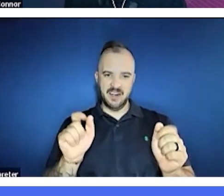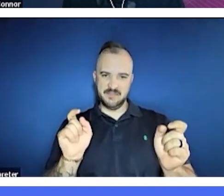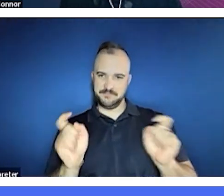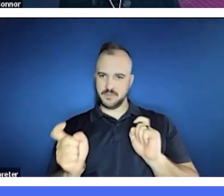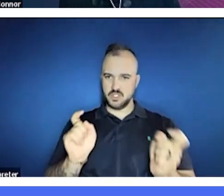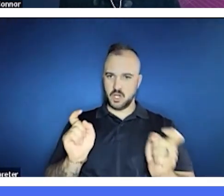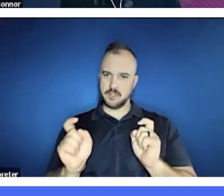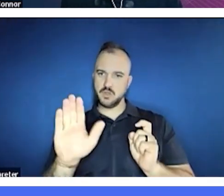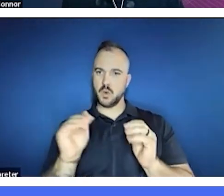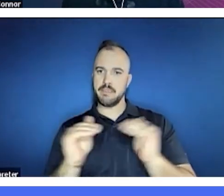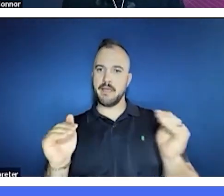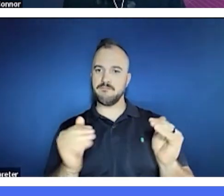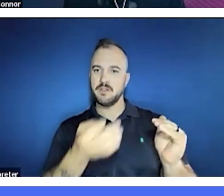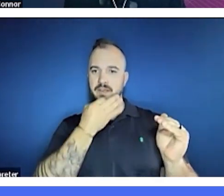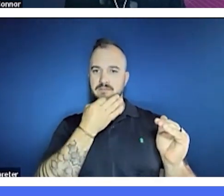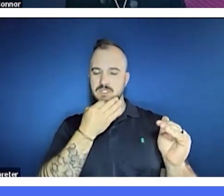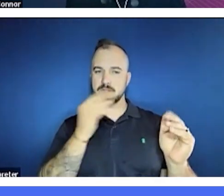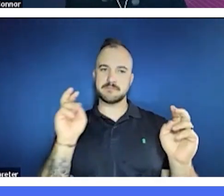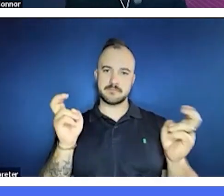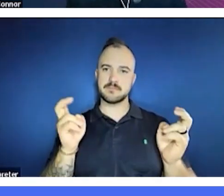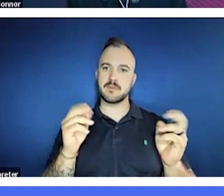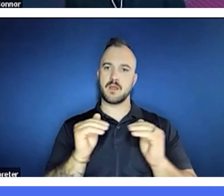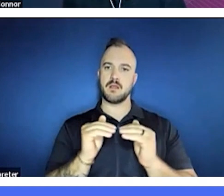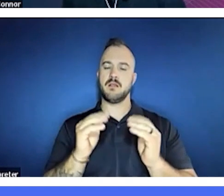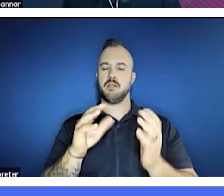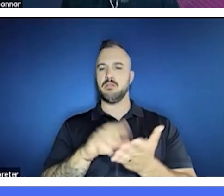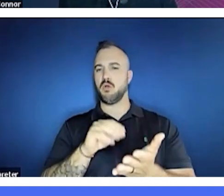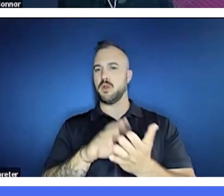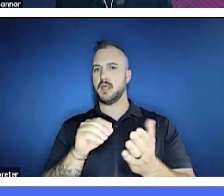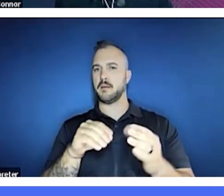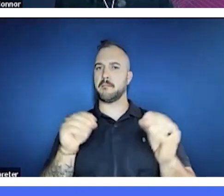Now, some people call us making learning more accessible. I guess that's the sixth principle.